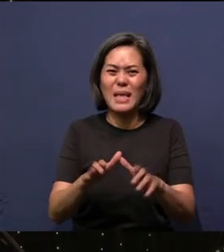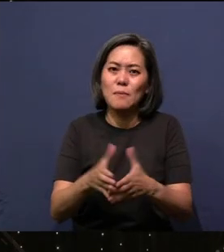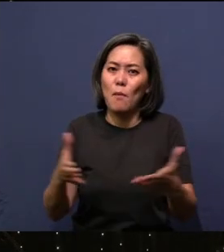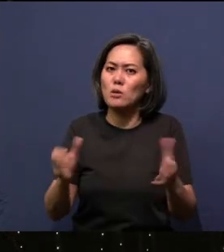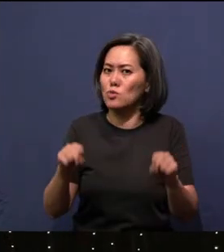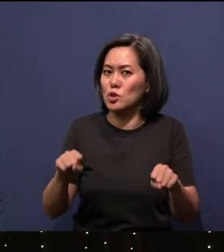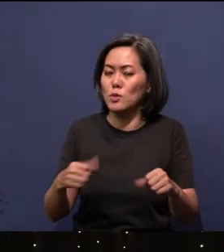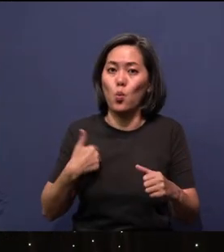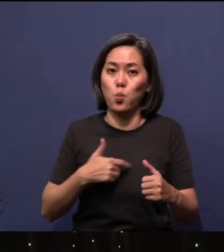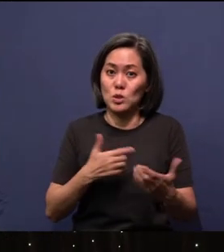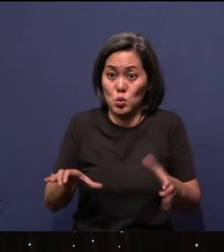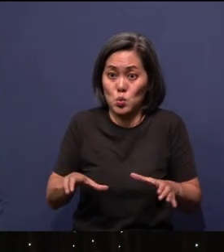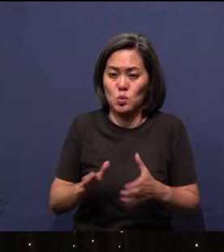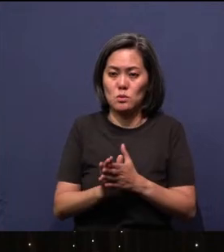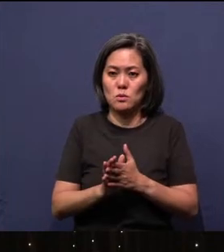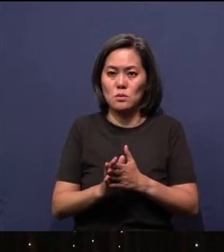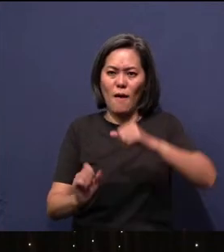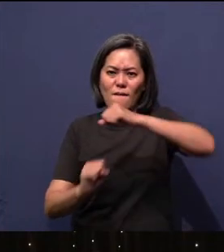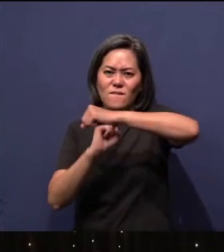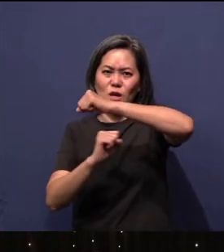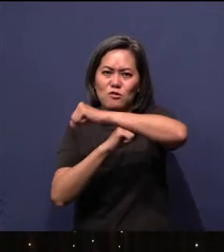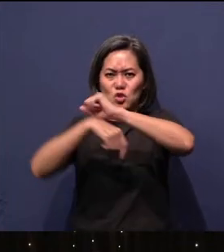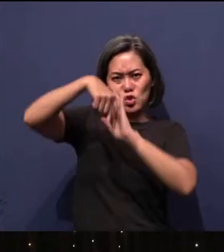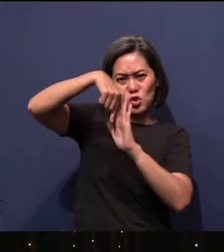And so what is foundation deep in Genesis? This is